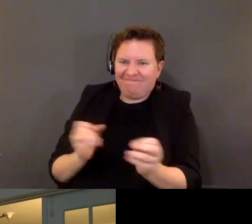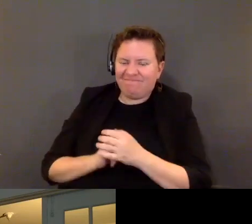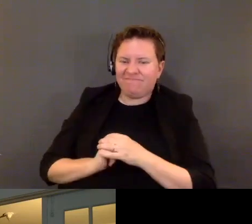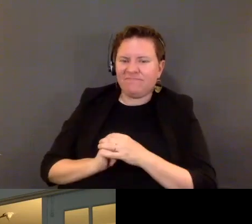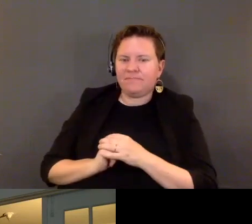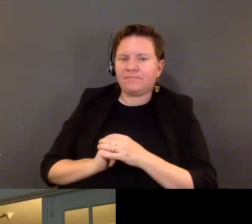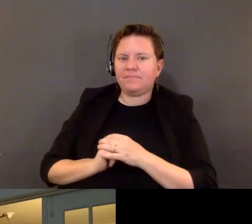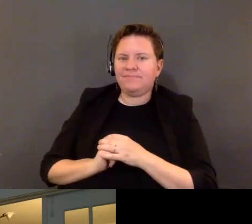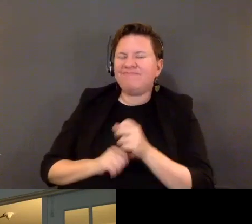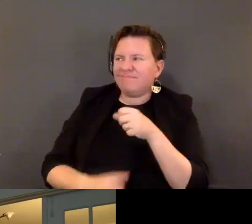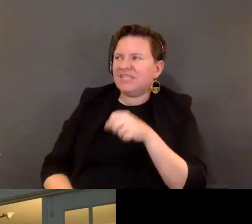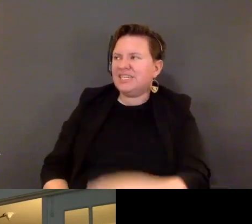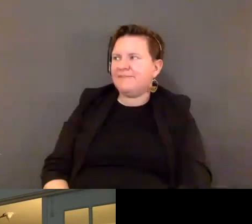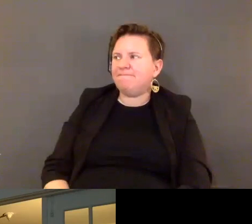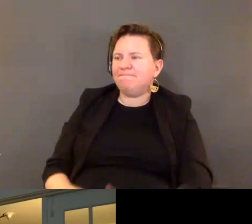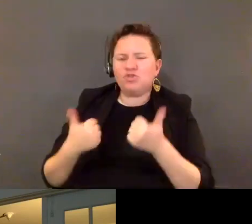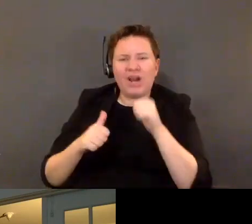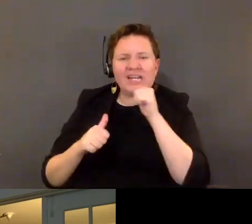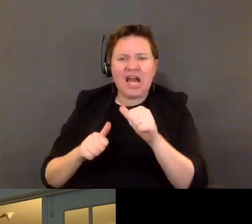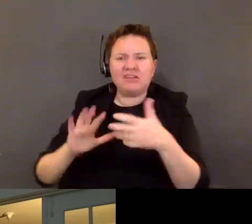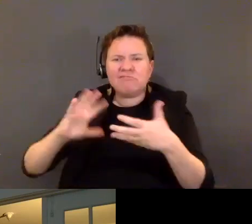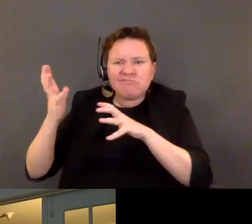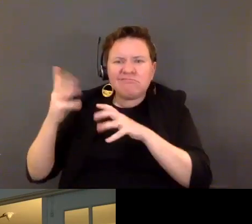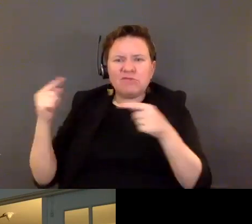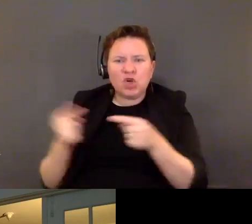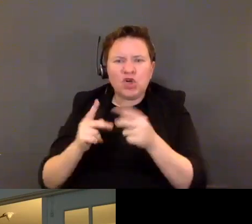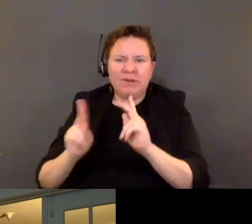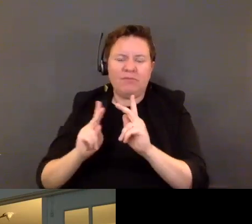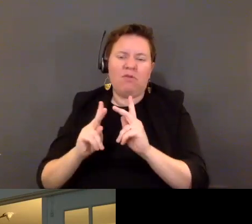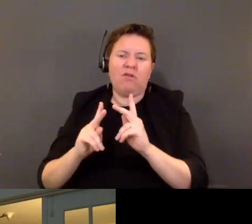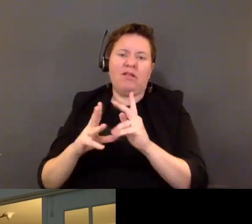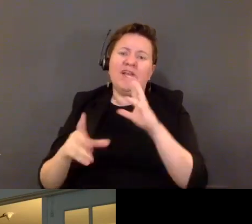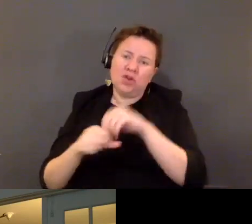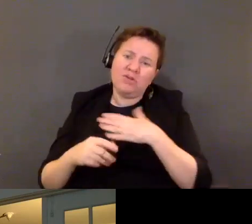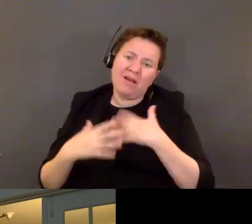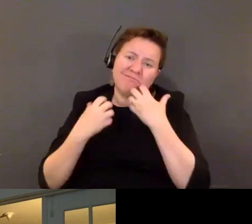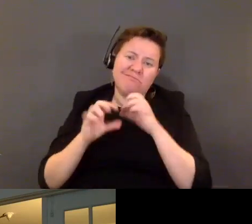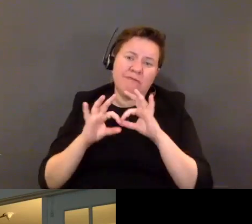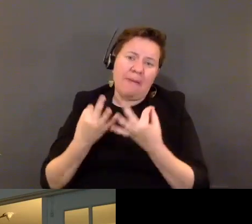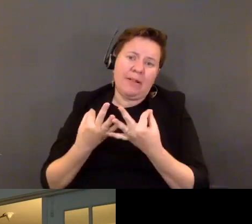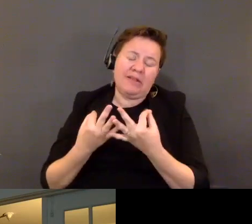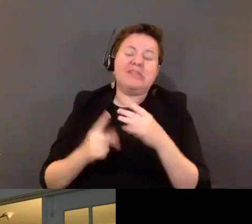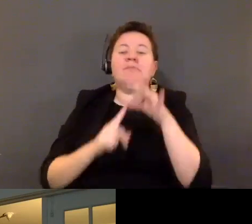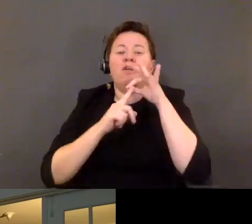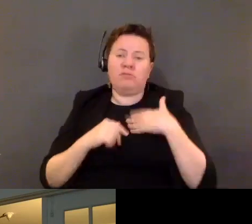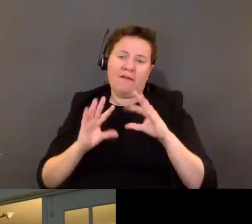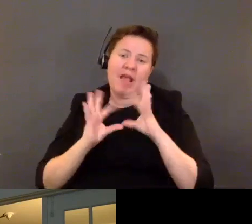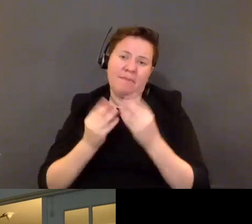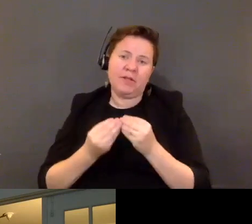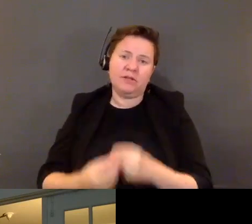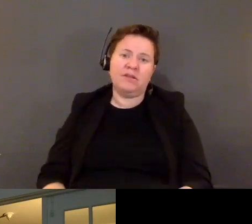yeah trying not to hurt people including my family especially my family i my brother's reading it